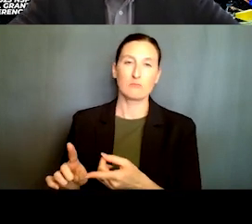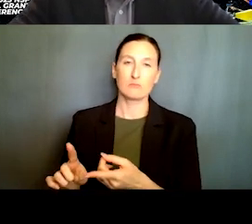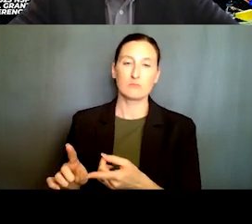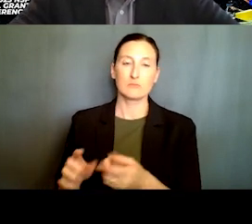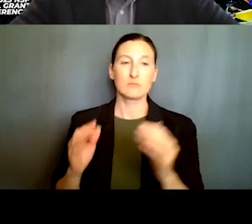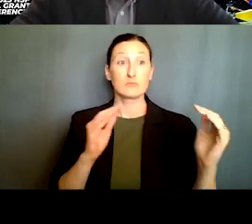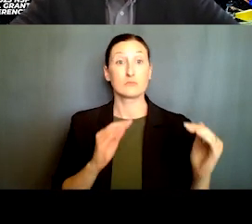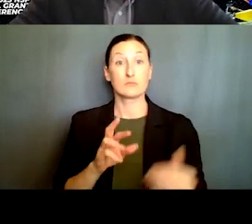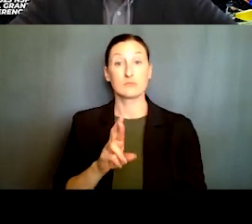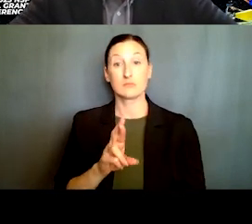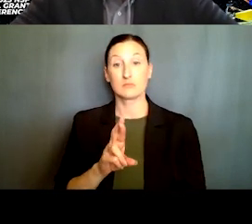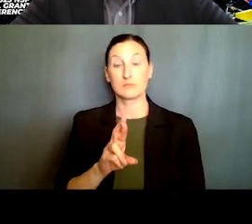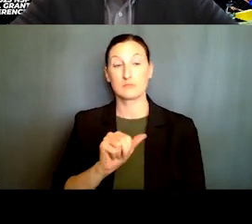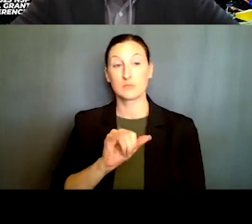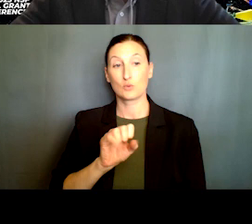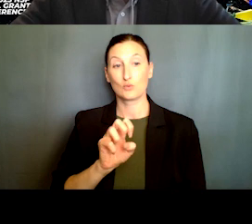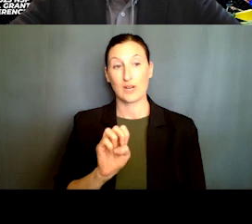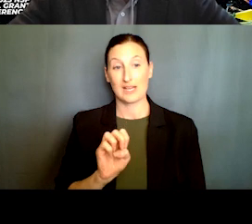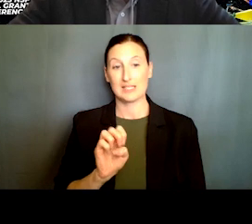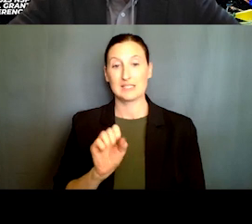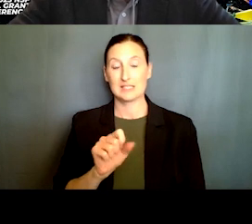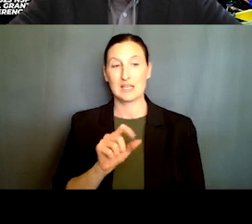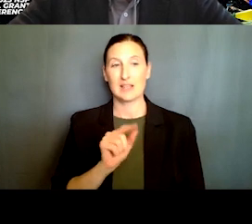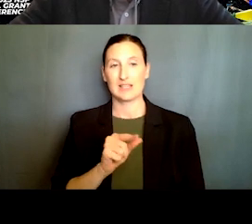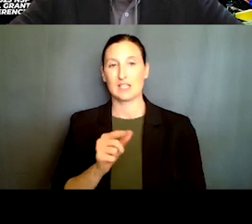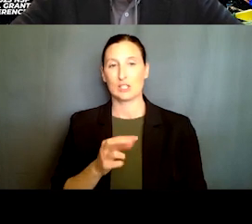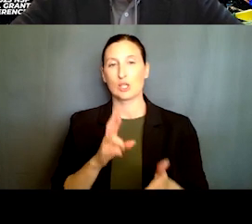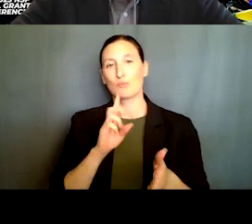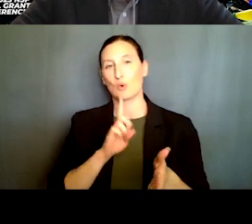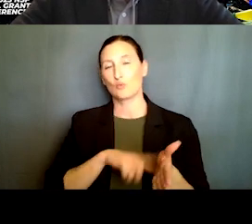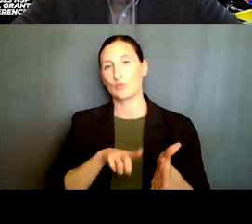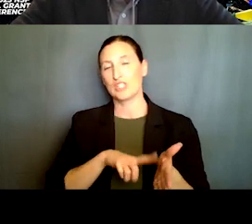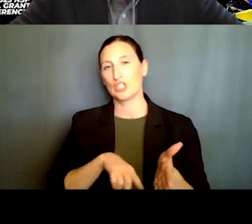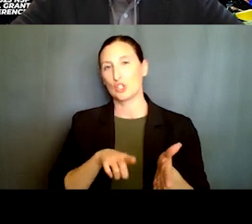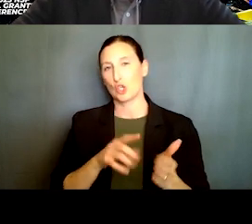RAISE. So RAISE is research advanced by interdisciplinary science and engineering.